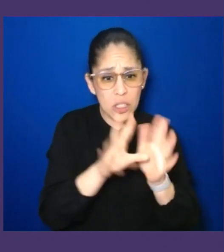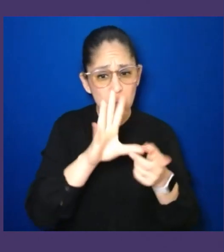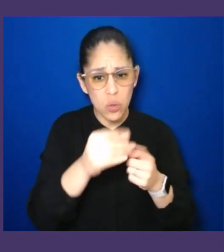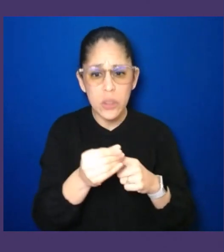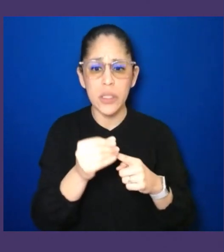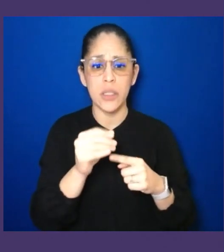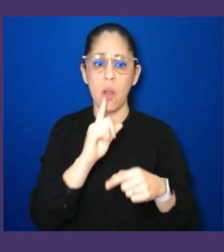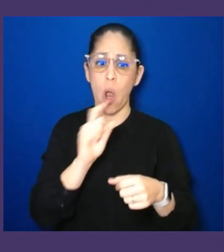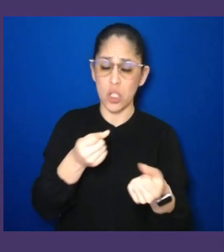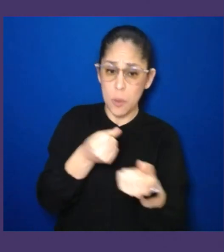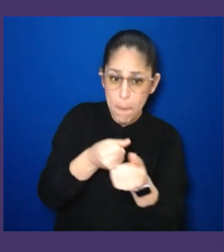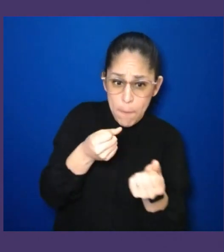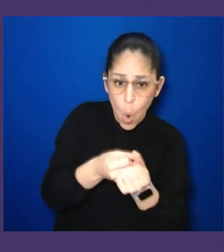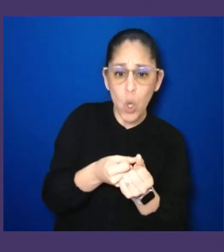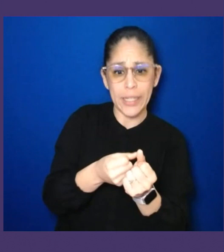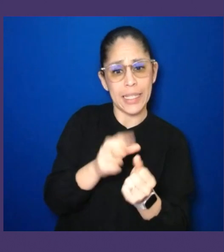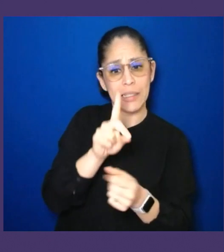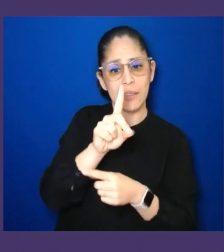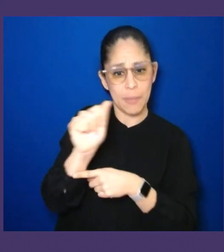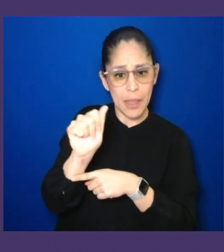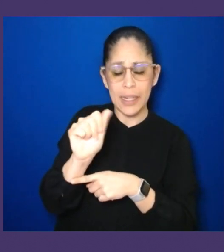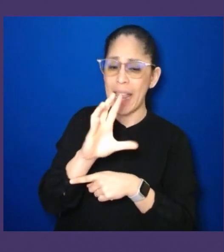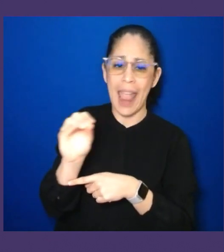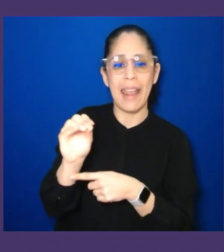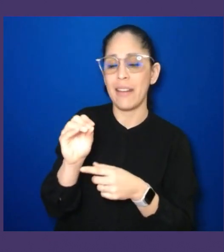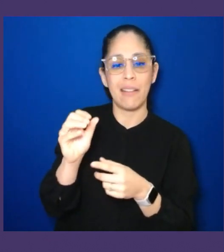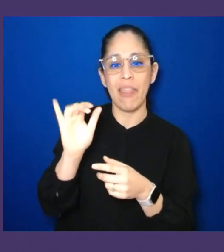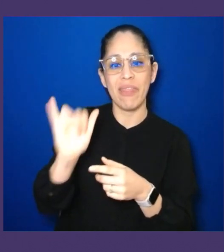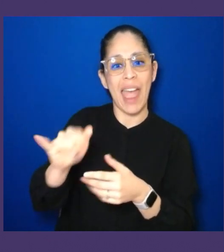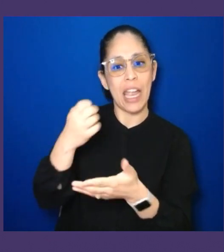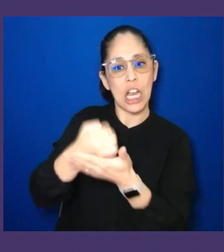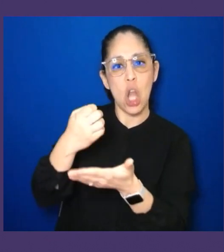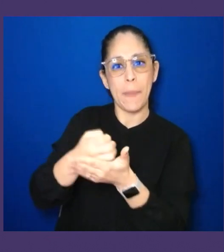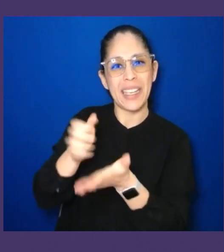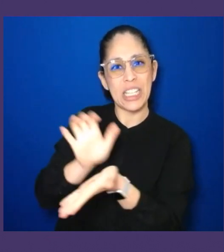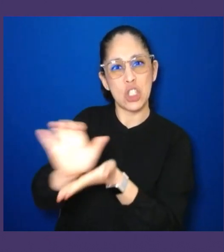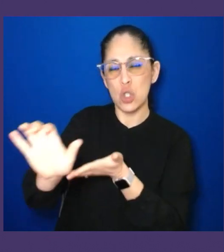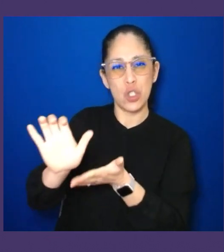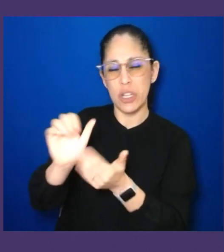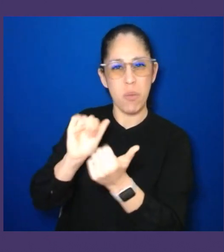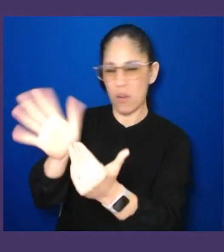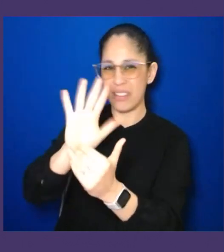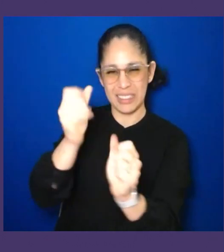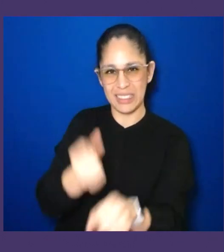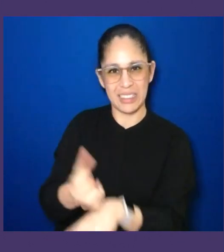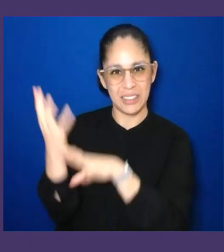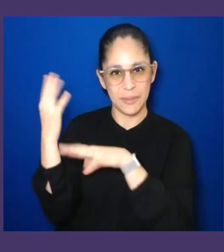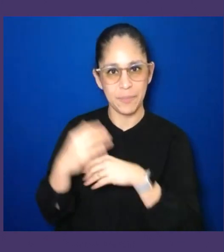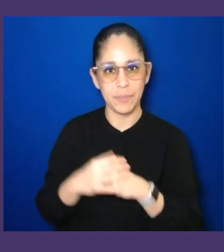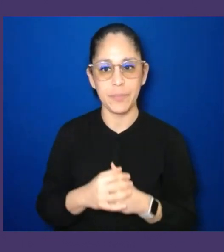Stephanie Cadieux: Totally agree. Jamie Dean: I want to go from what you're talking about,